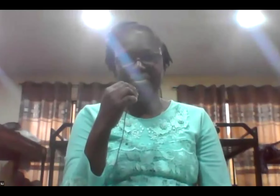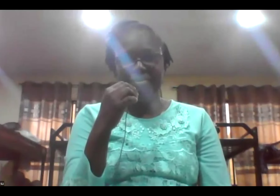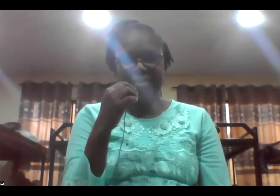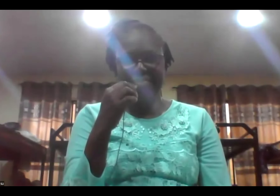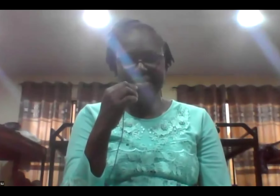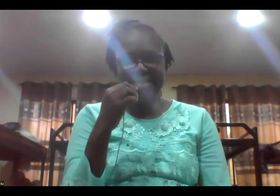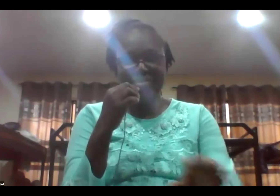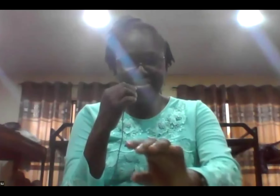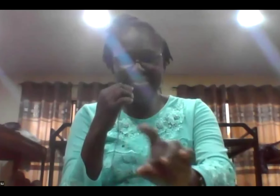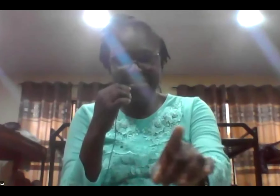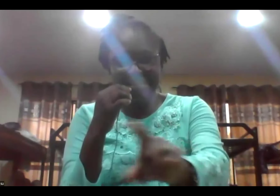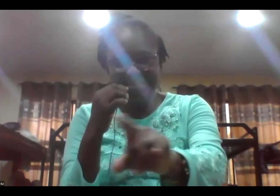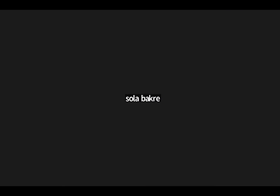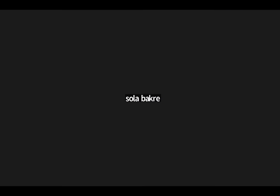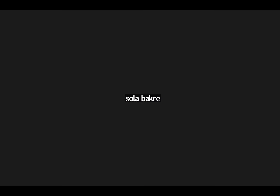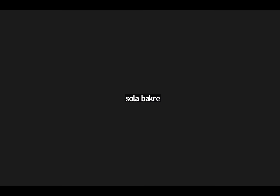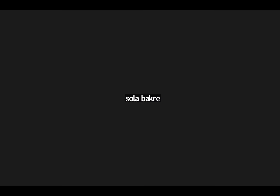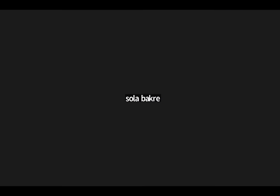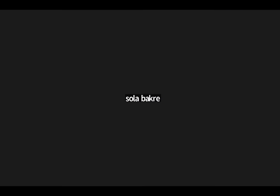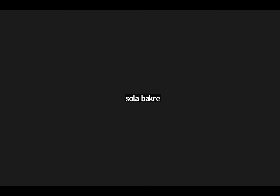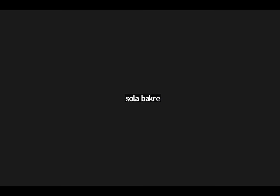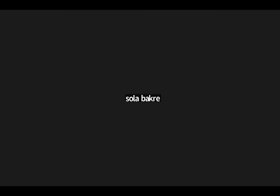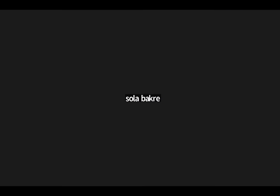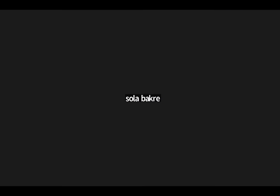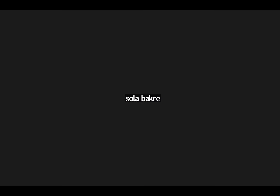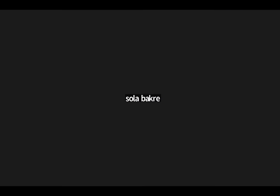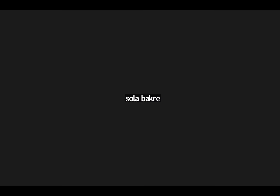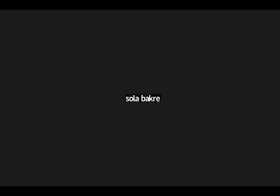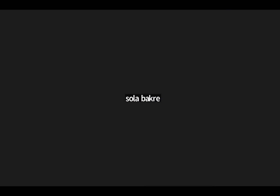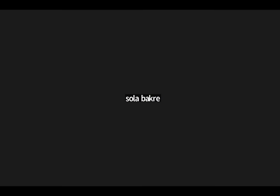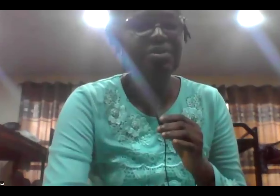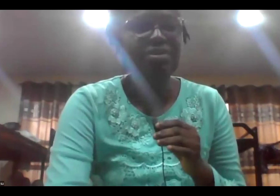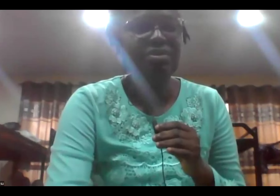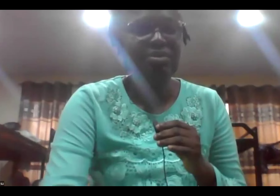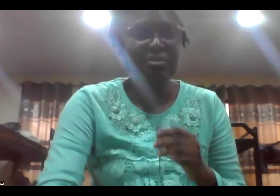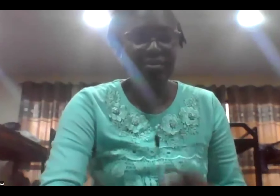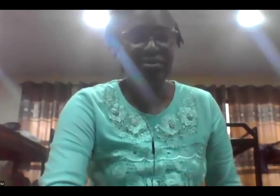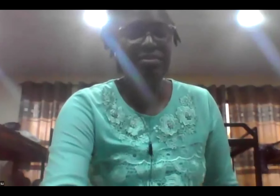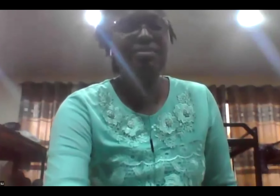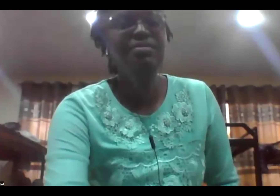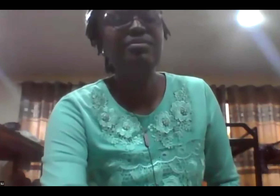sola bakre: Okay. But it's like most of them. sola bakre: Can you hear me? Has joined the meeting.